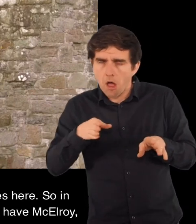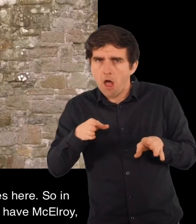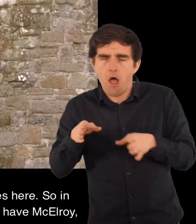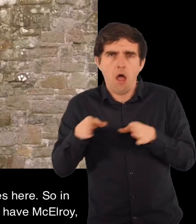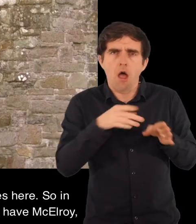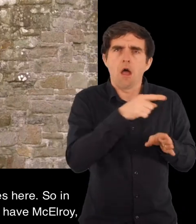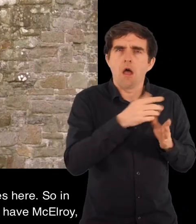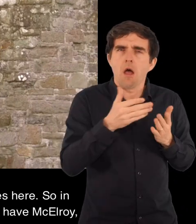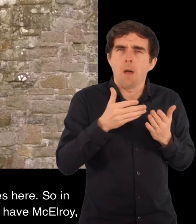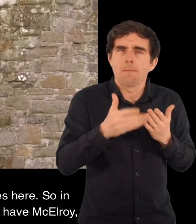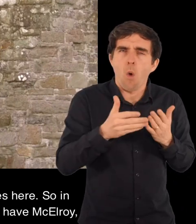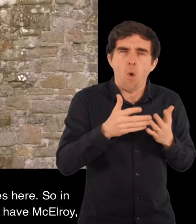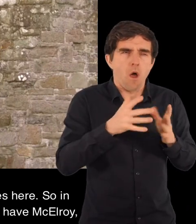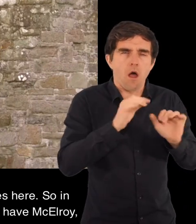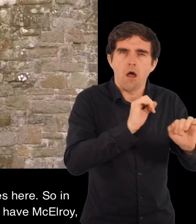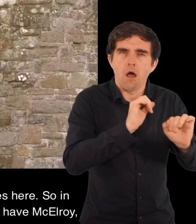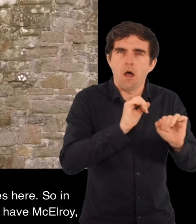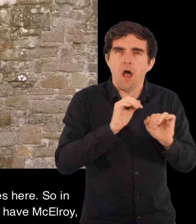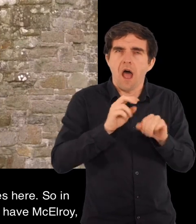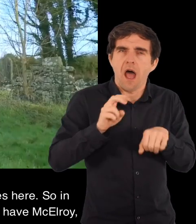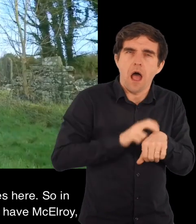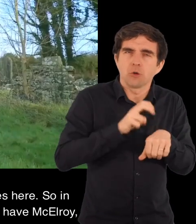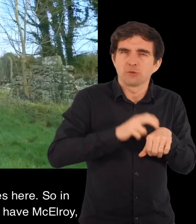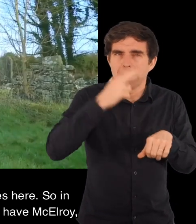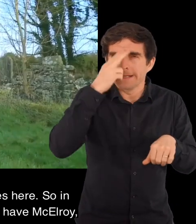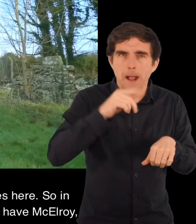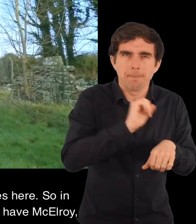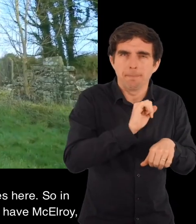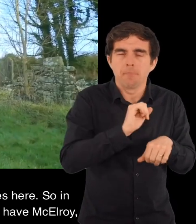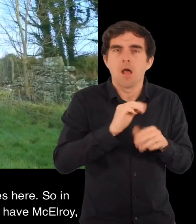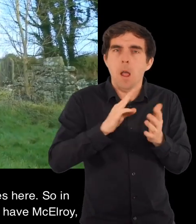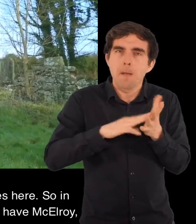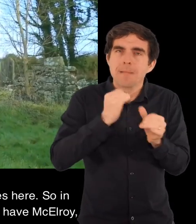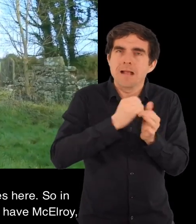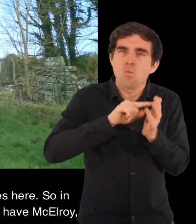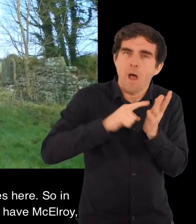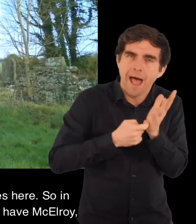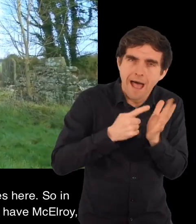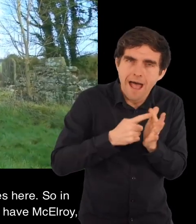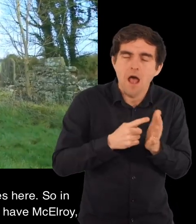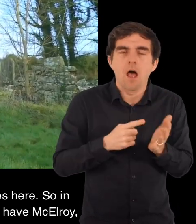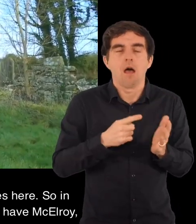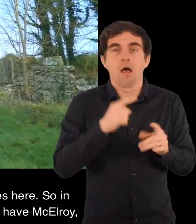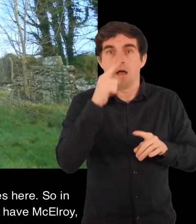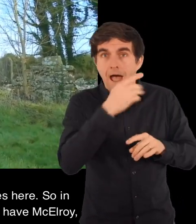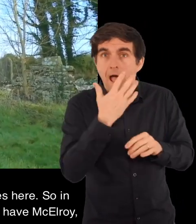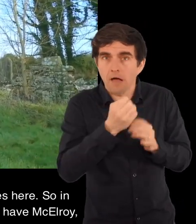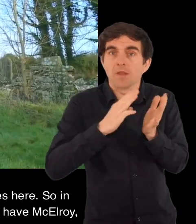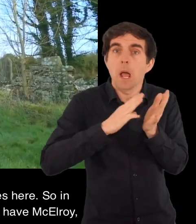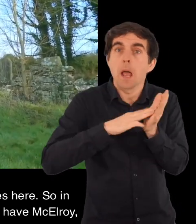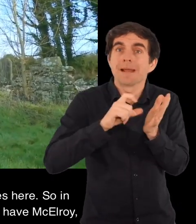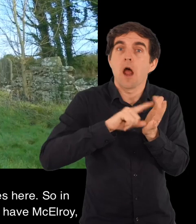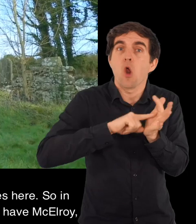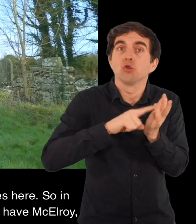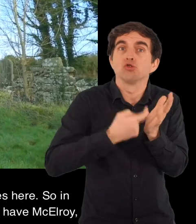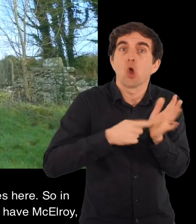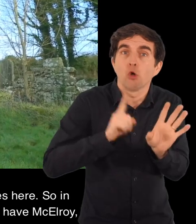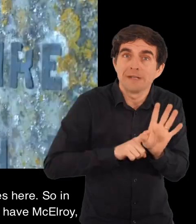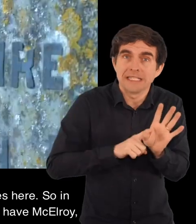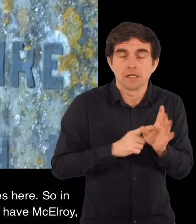here is more of the local Irish names here. So in those names you have Maguire, you have McElroy,